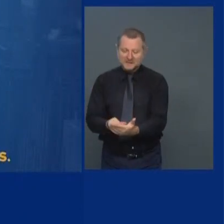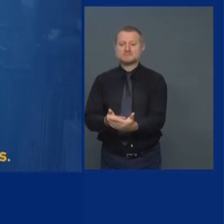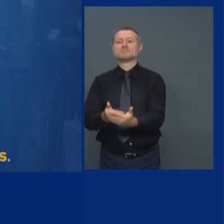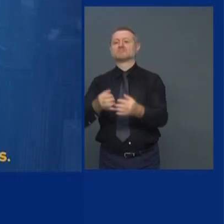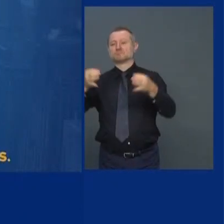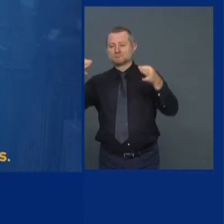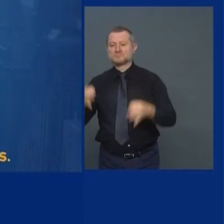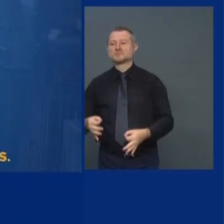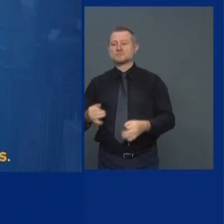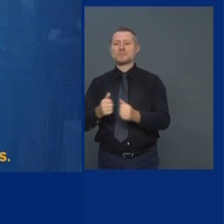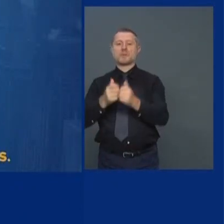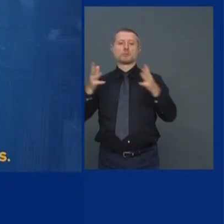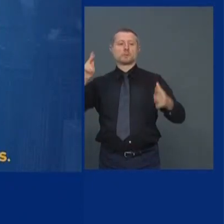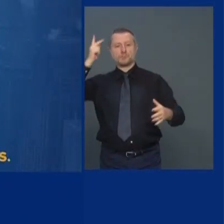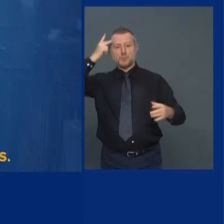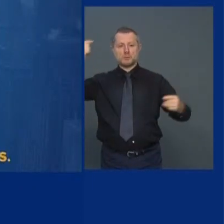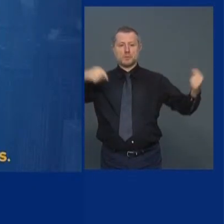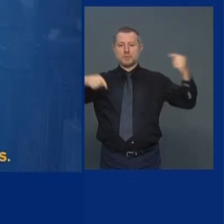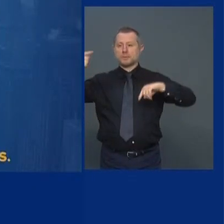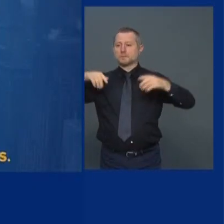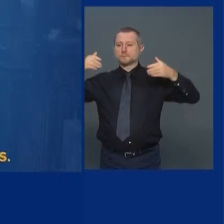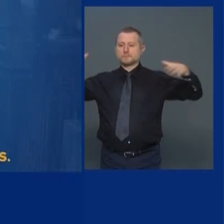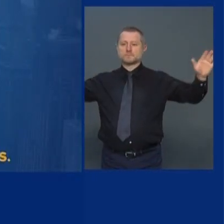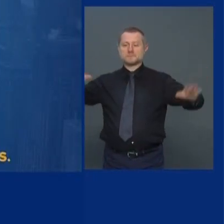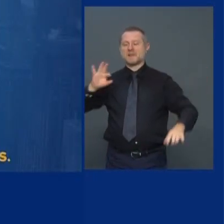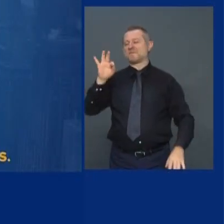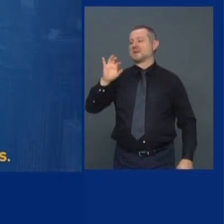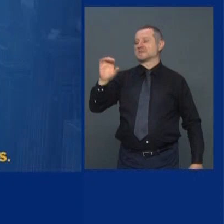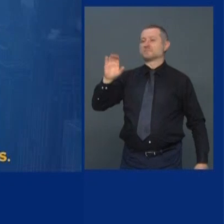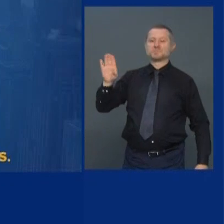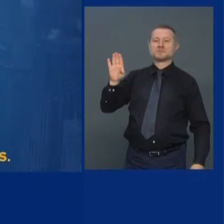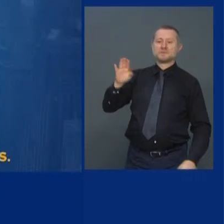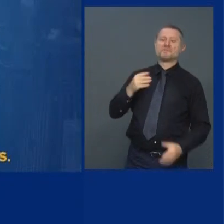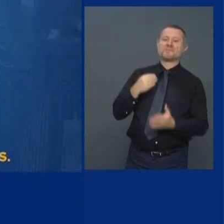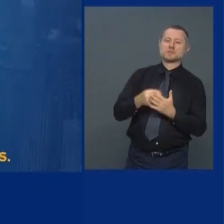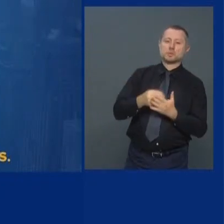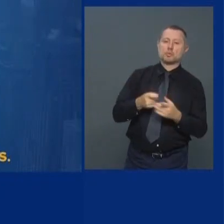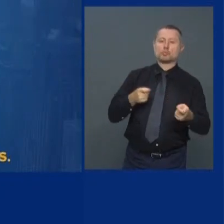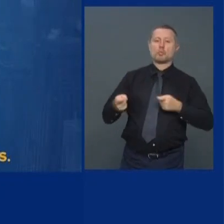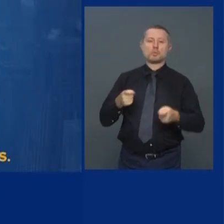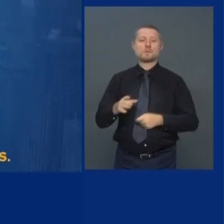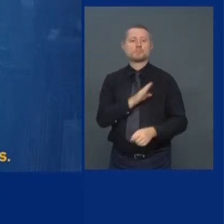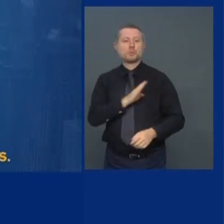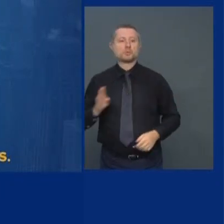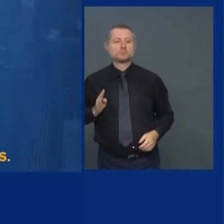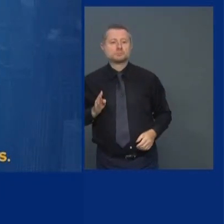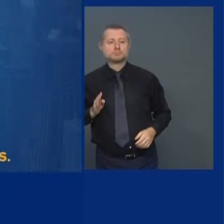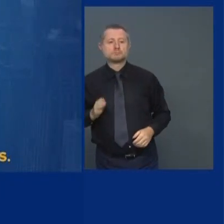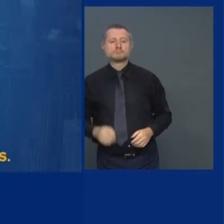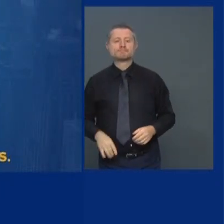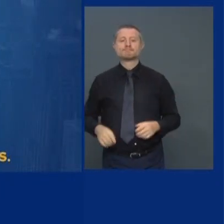THIS UNION. THESE WOULD HAVE TO BE FINANCIAL DECISIONS DONE BY A FINANCIAL